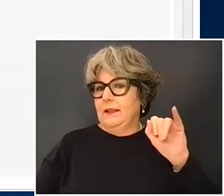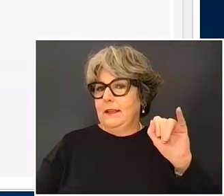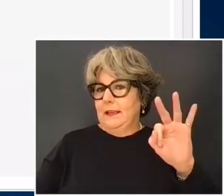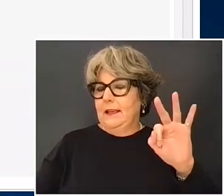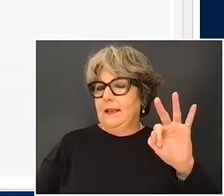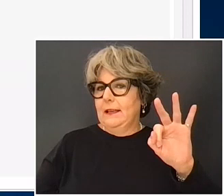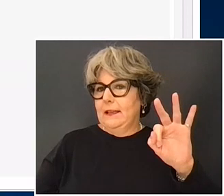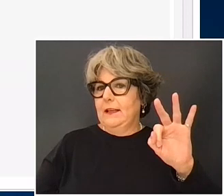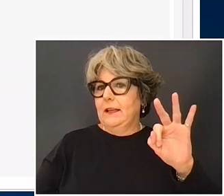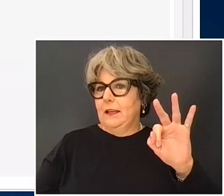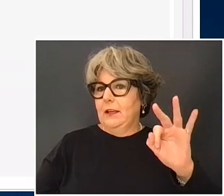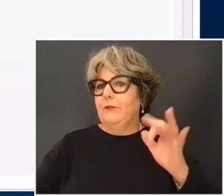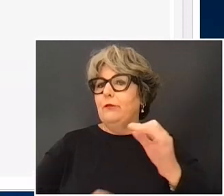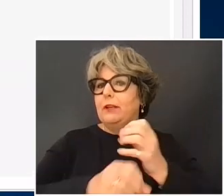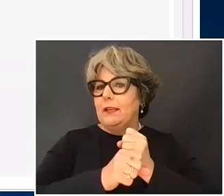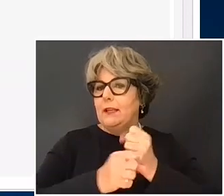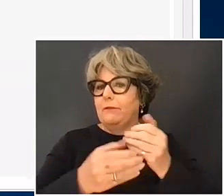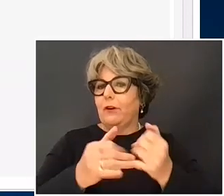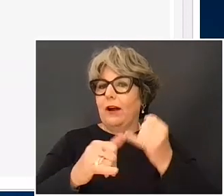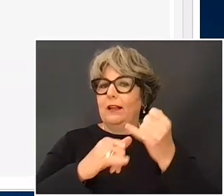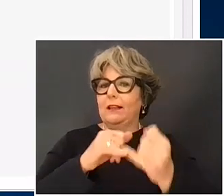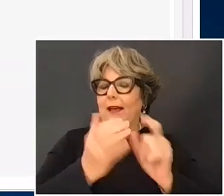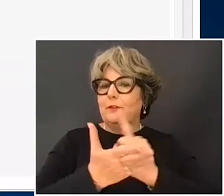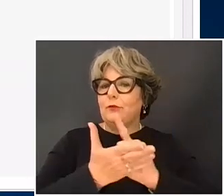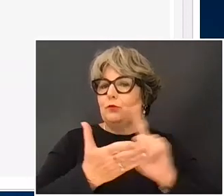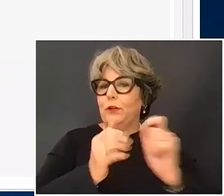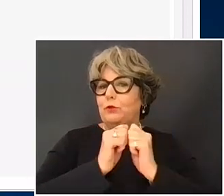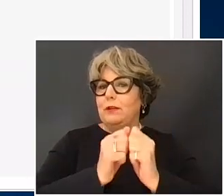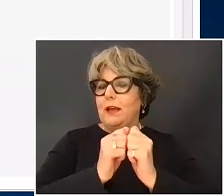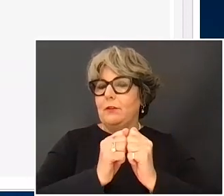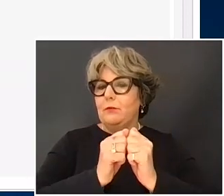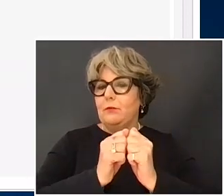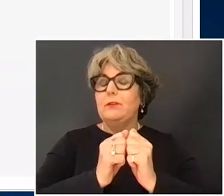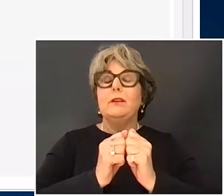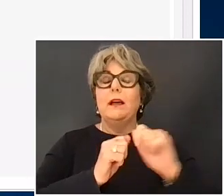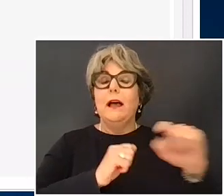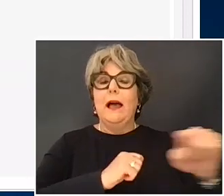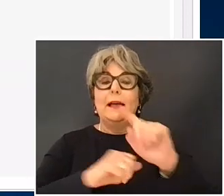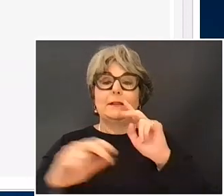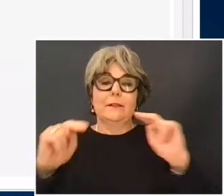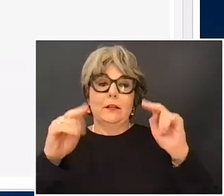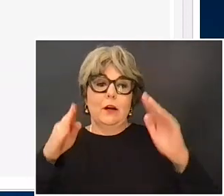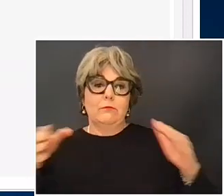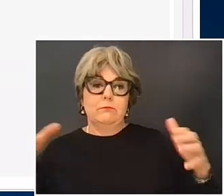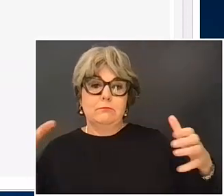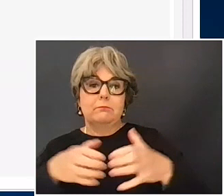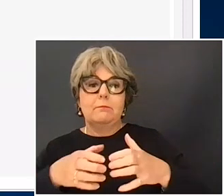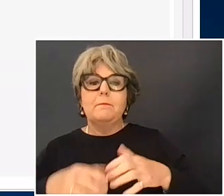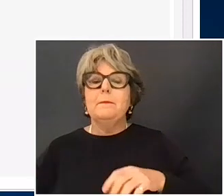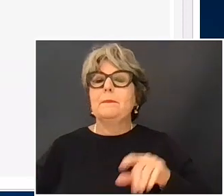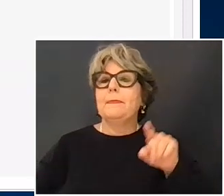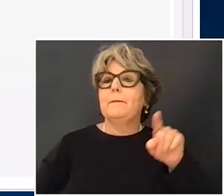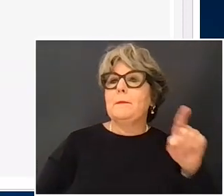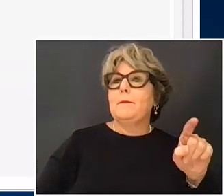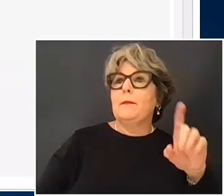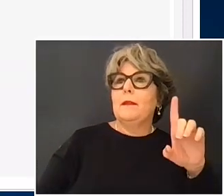helpful as negotiators so that we have time to respond. David, maybe that definition's already in